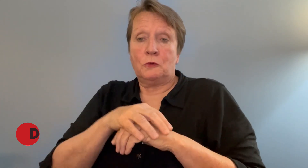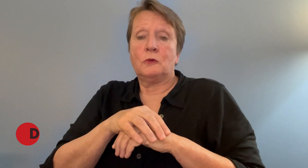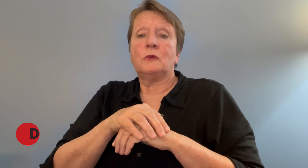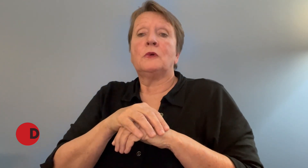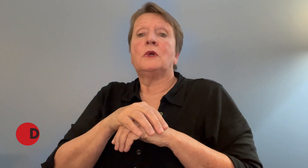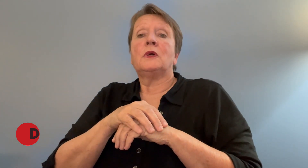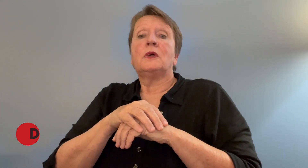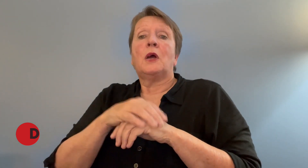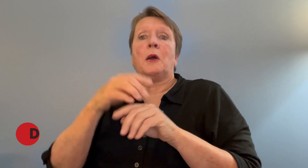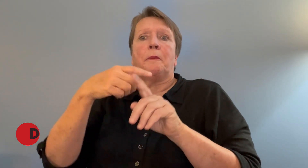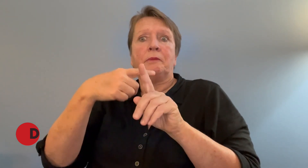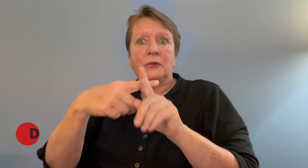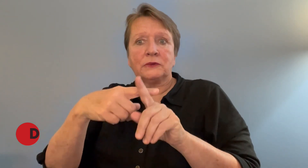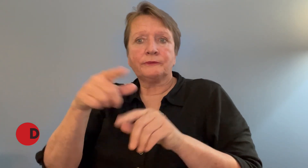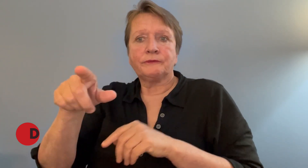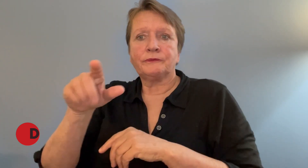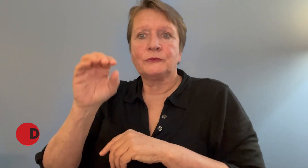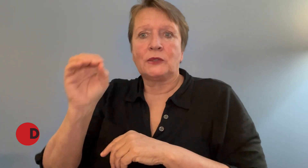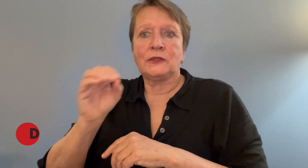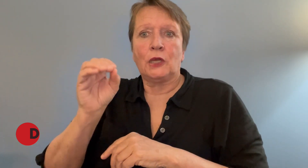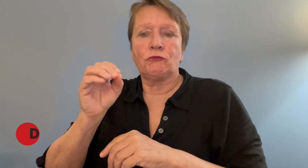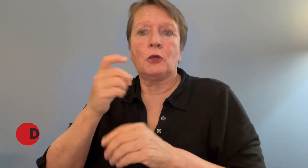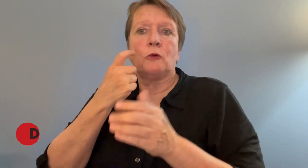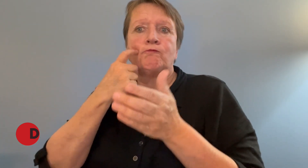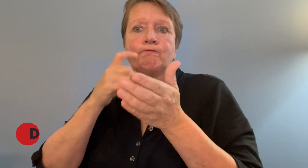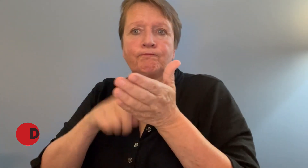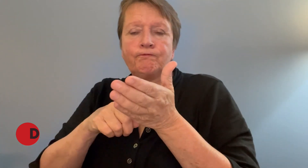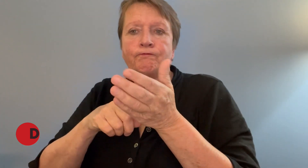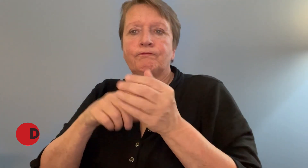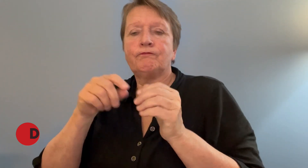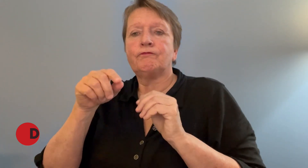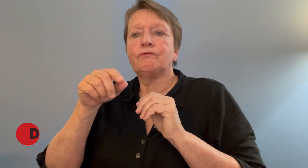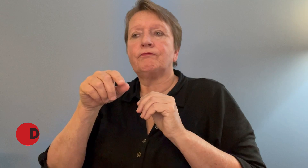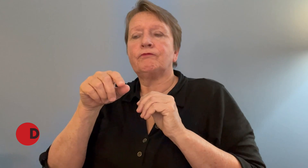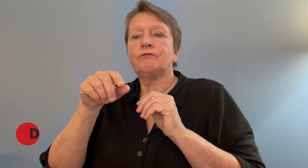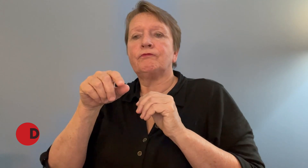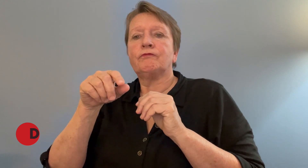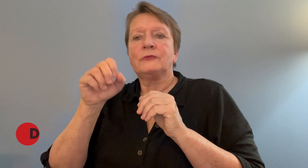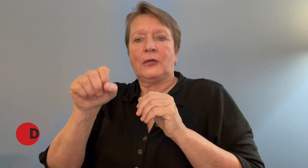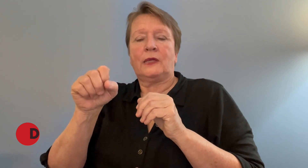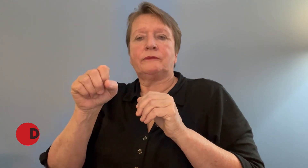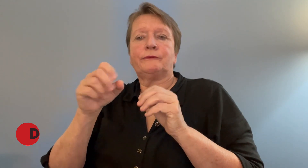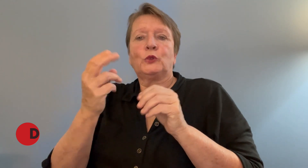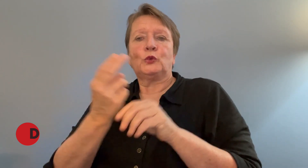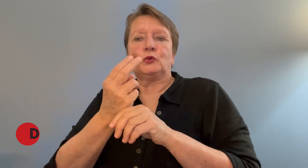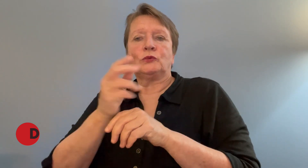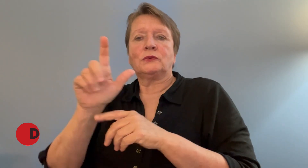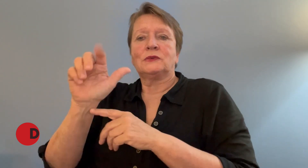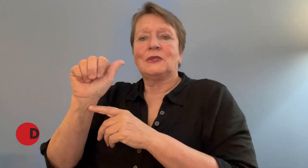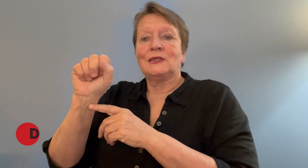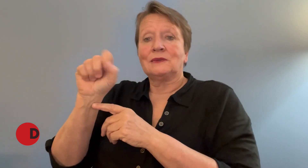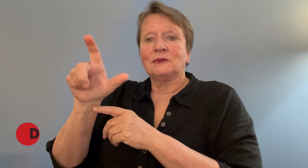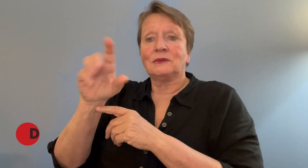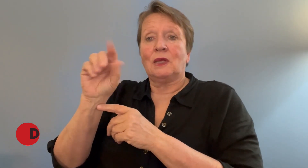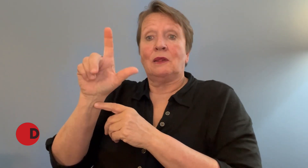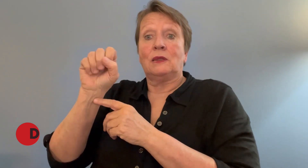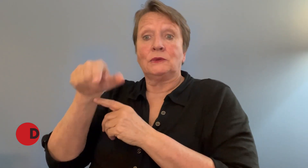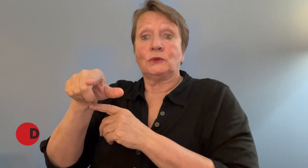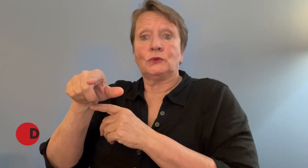Ontario. In addition, Ontario recognizes ASL and LSQ as languages